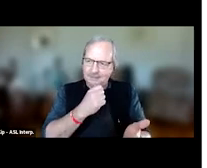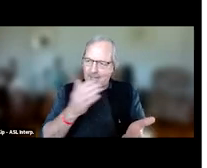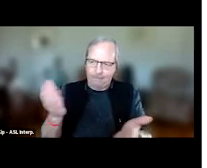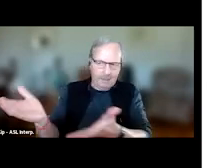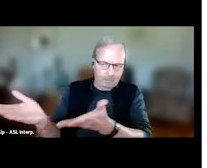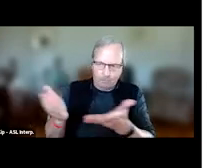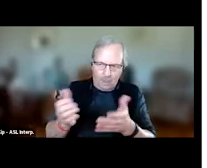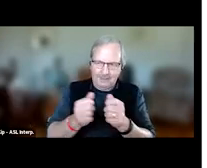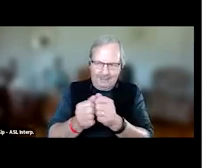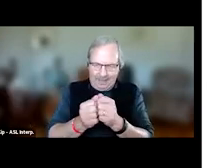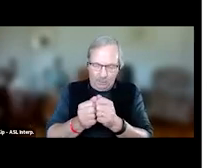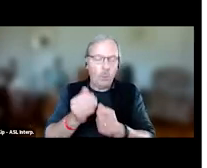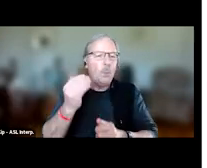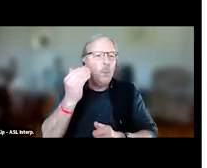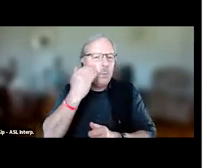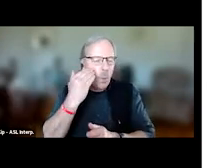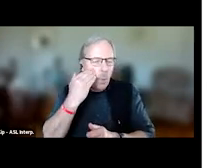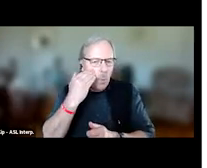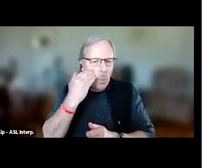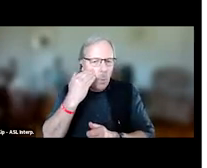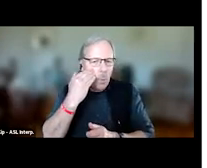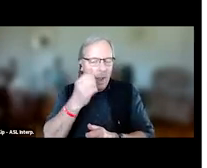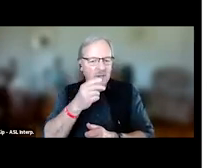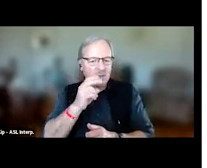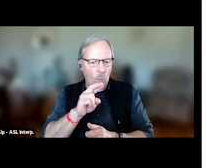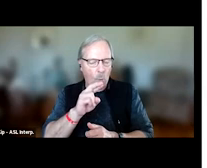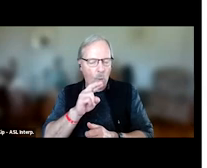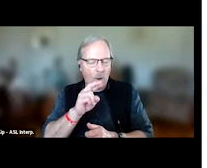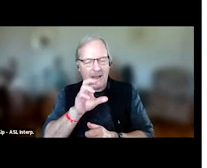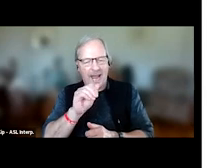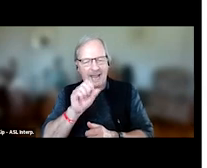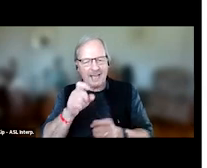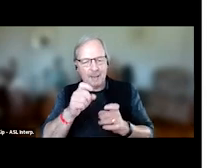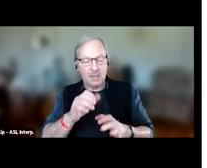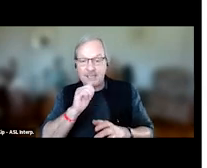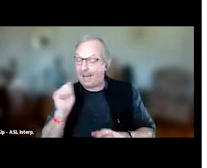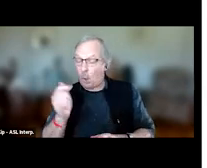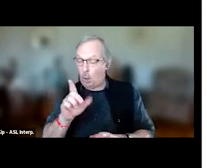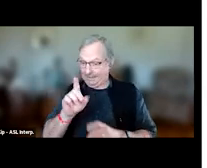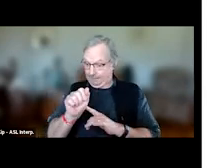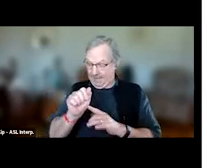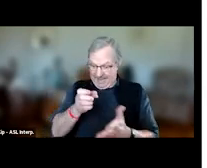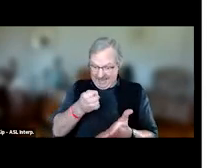Because we know as SOAR case that not all disability evidence exists solely in medical records,